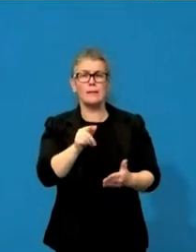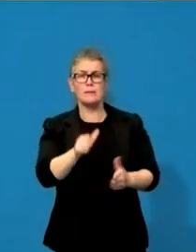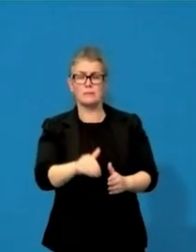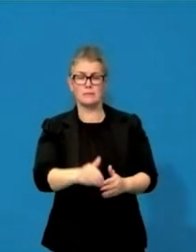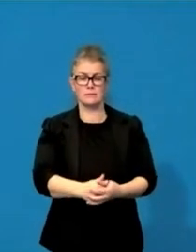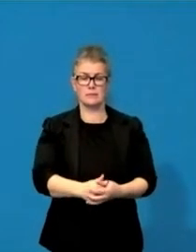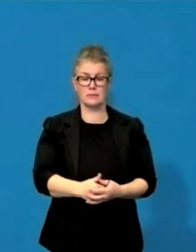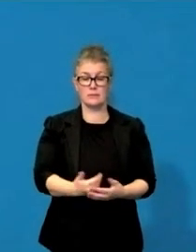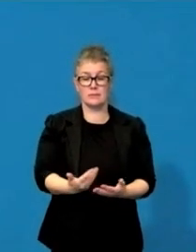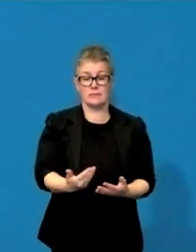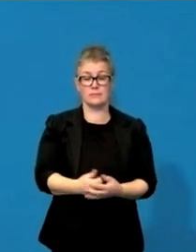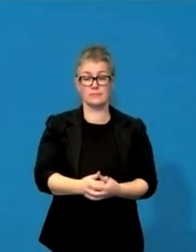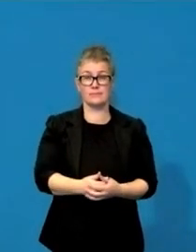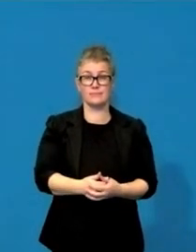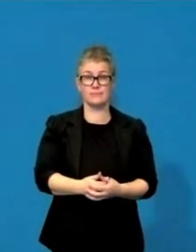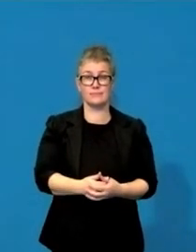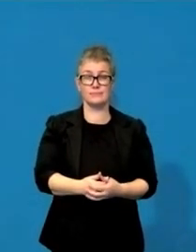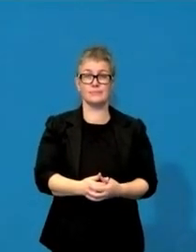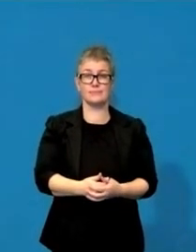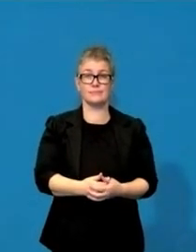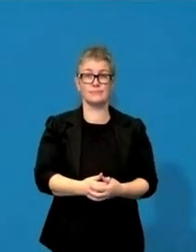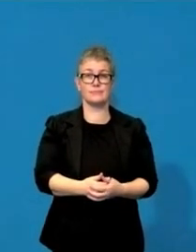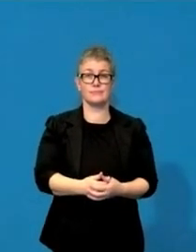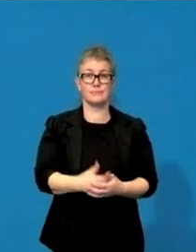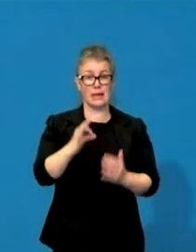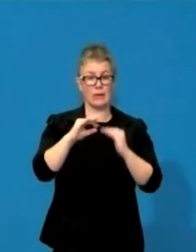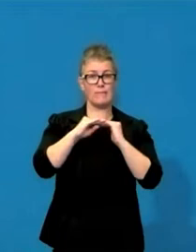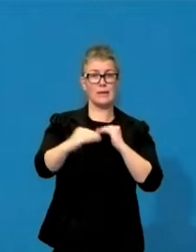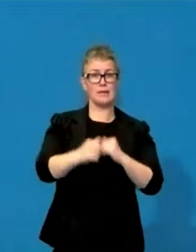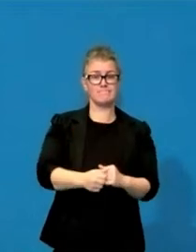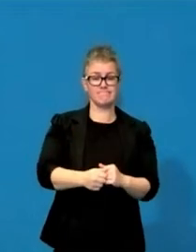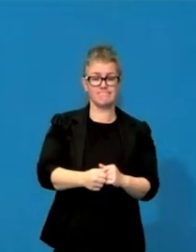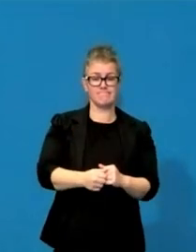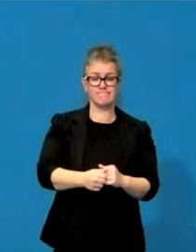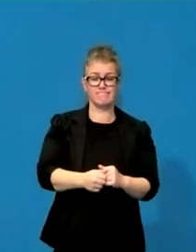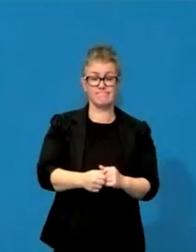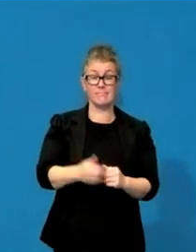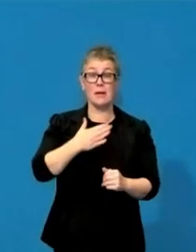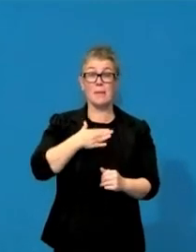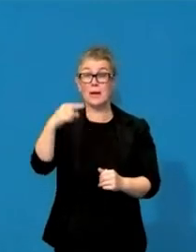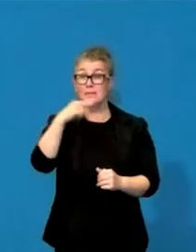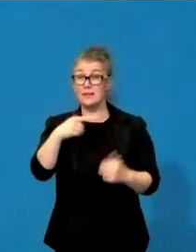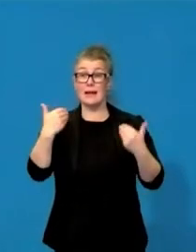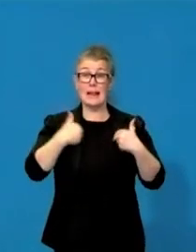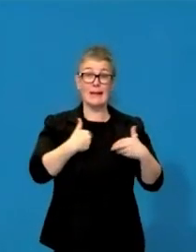Well, it's not fair that my son lives in Fitzroy and you've got another kid